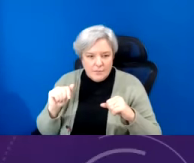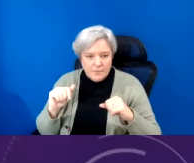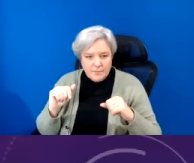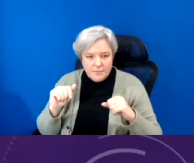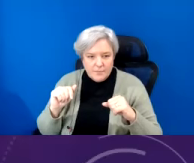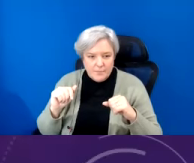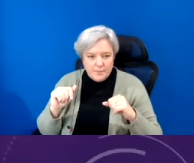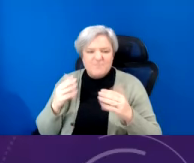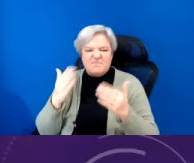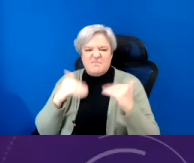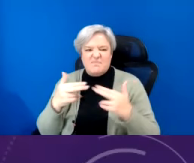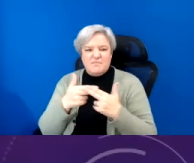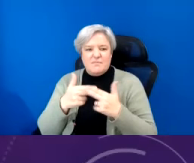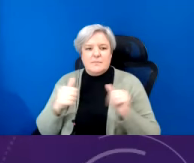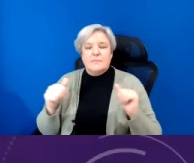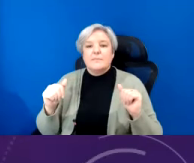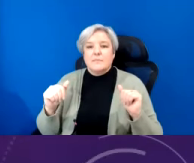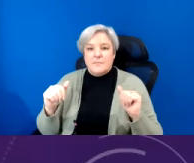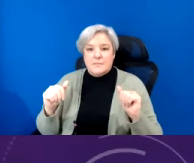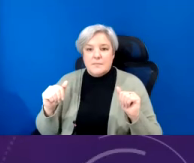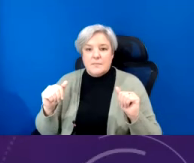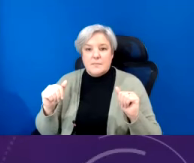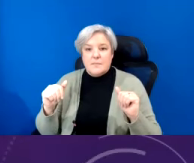Let's say.